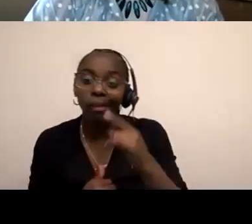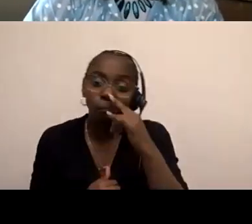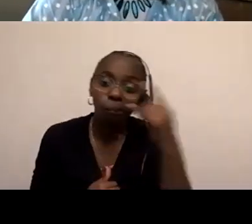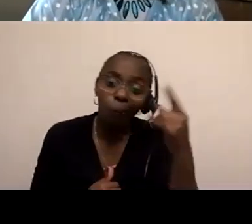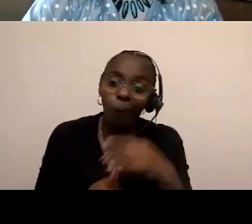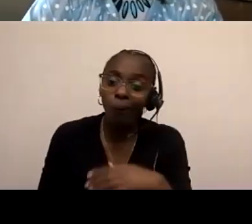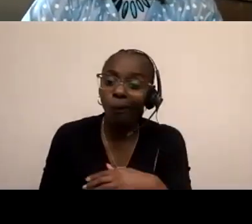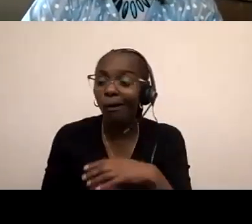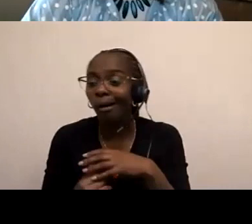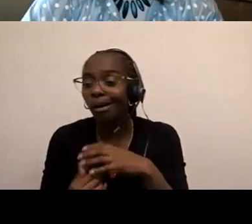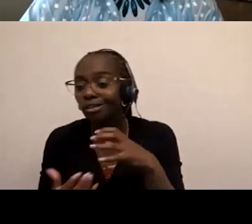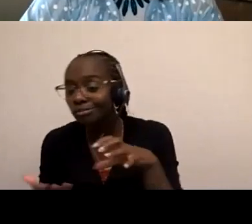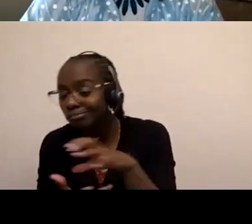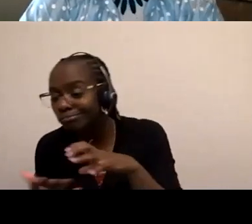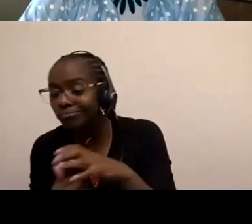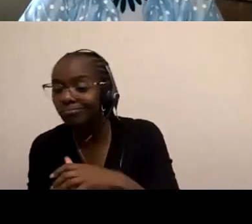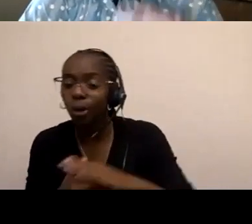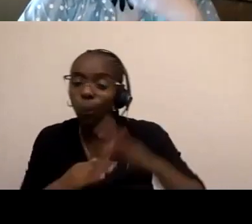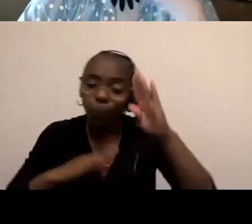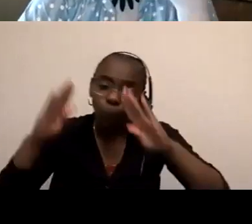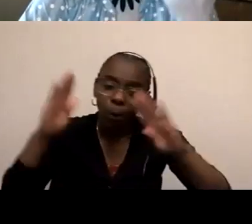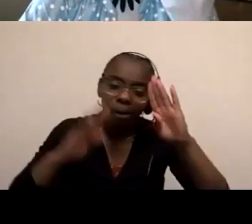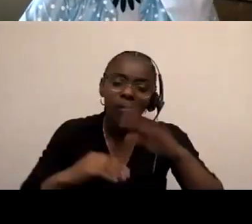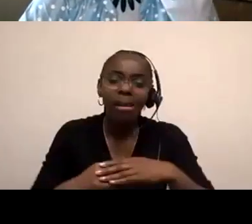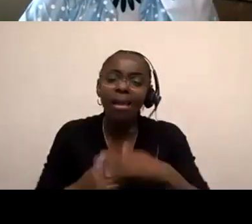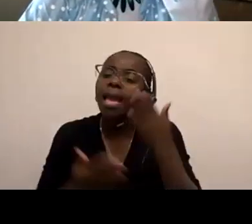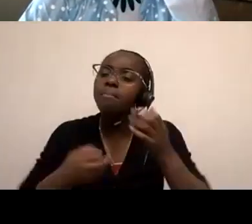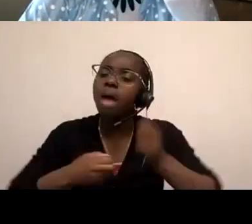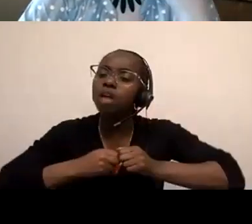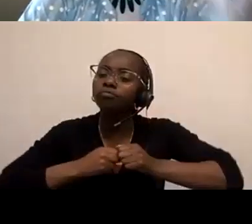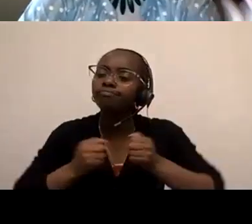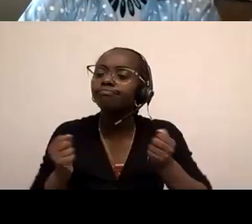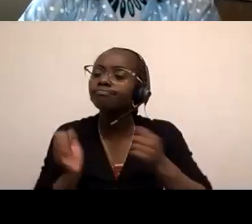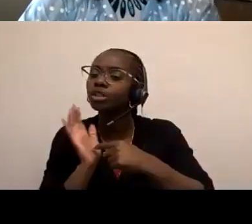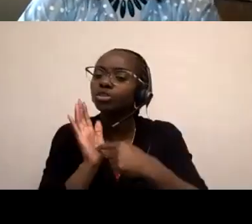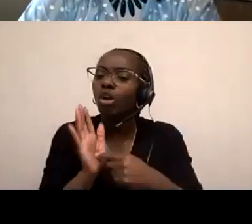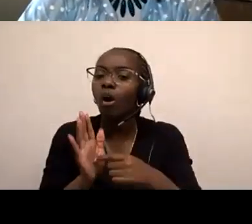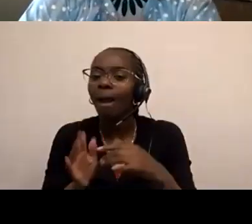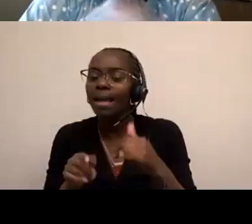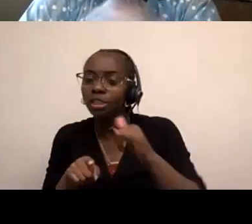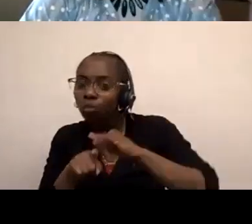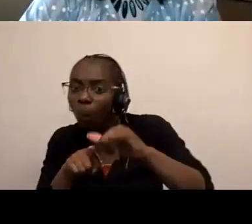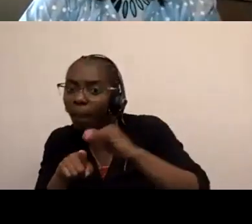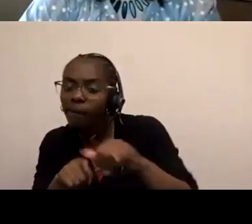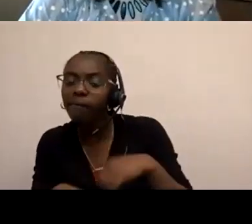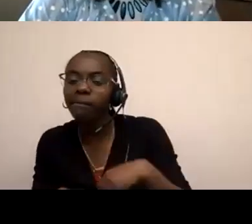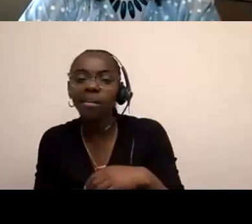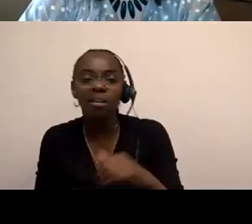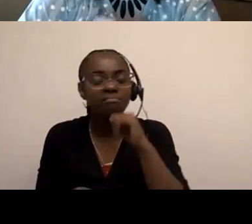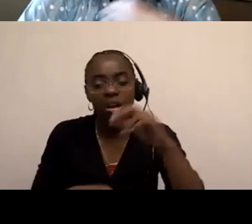CONFUSION, AND WORRY. IT MAY COME OUT AS SWEARING, DISRESPECT, DEFIANCE.